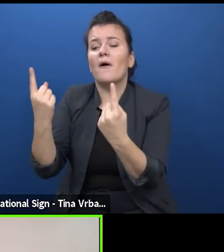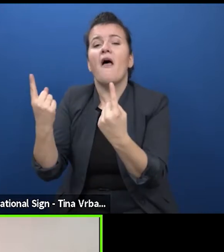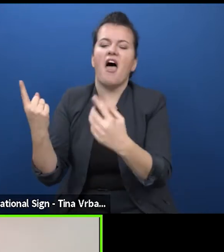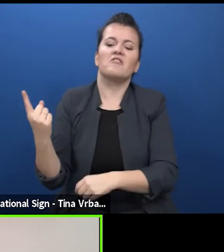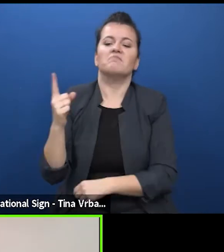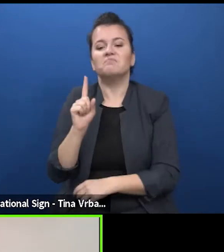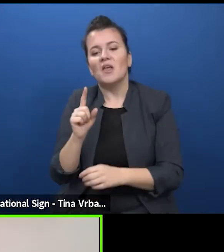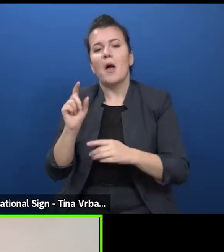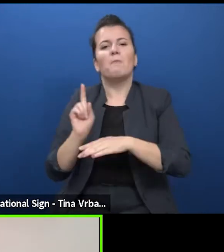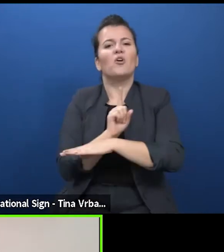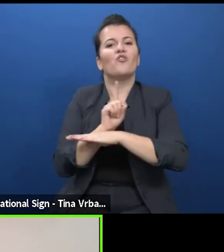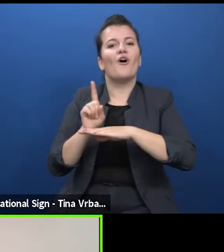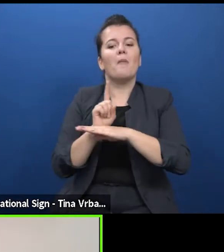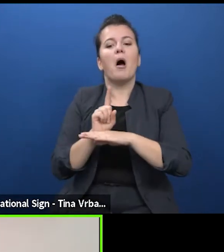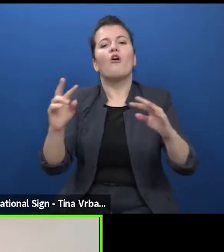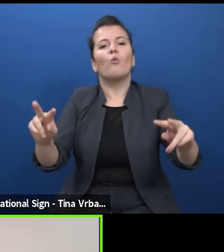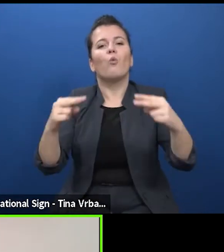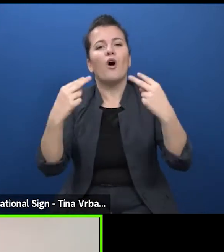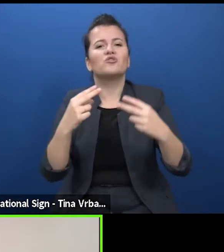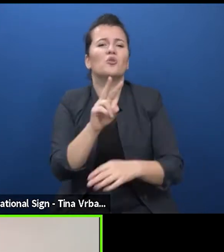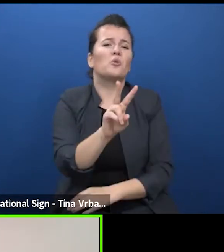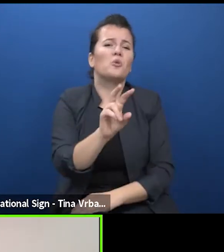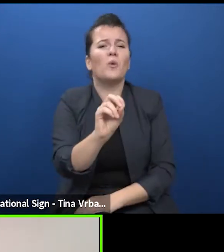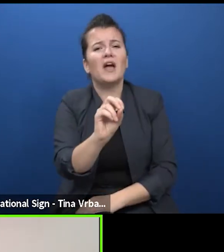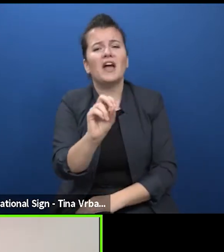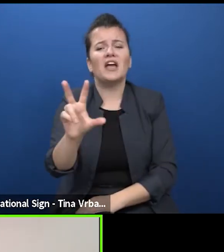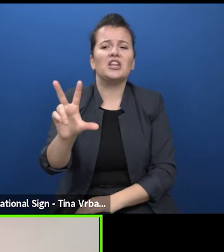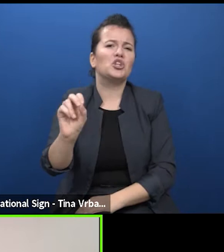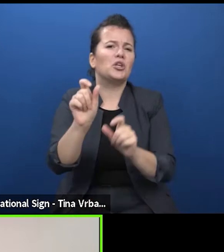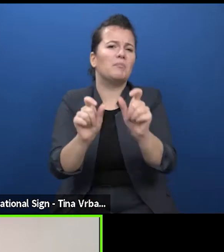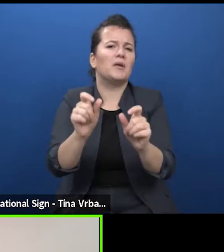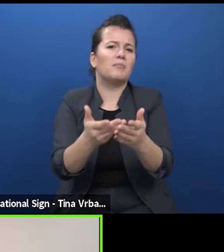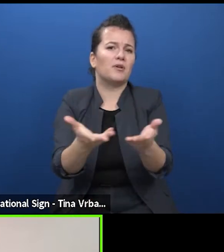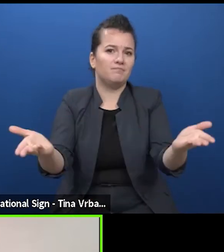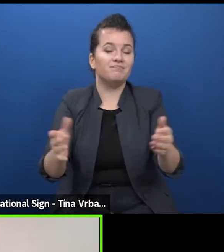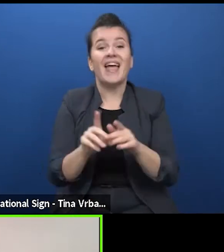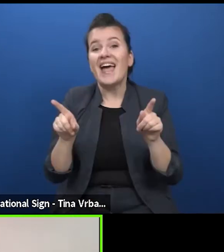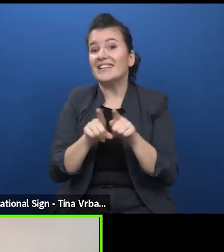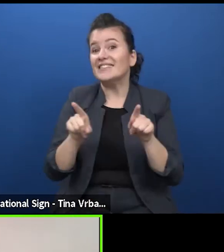30 persons like where you are Ian, at Théâtre de la Ville, in Luxembourg. So